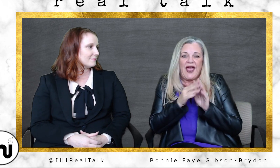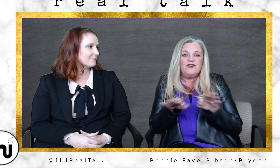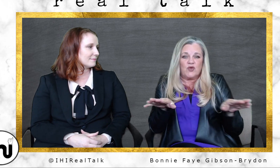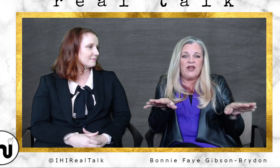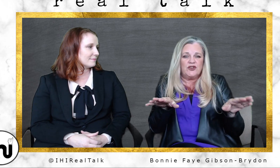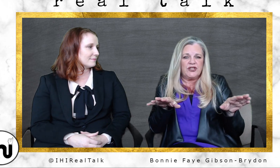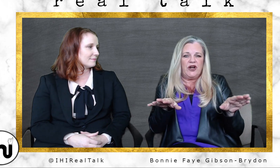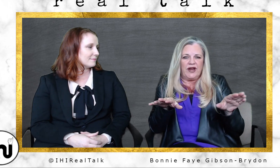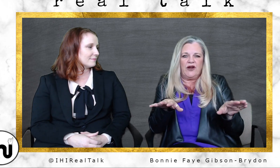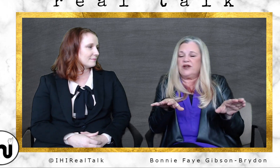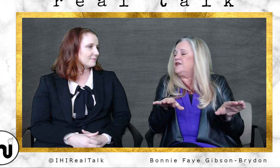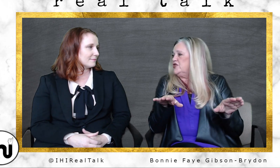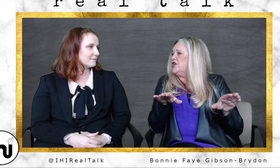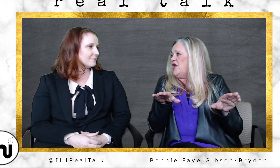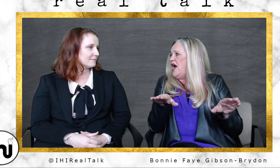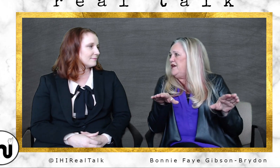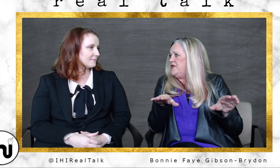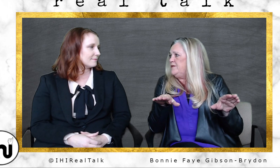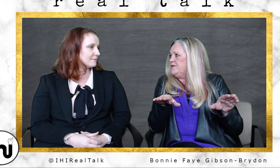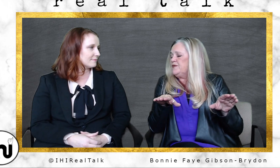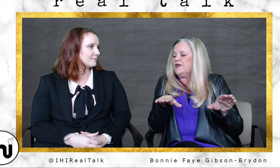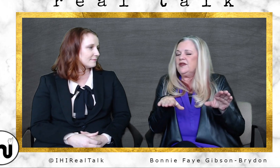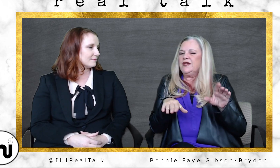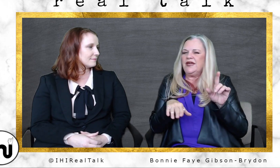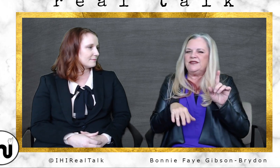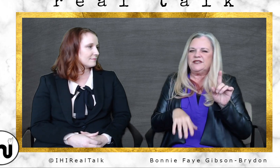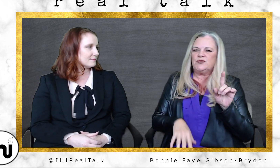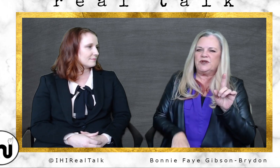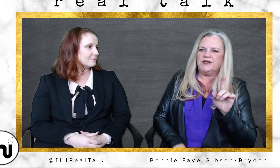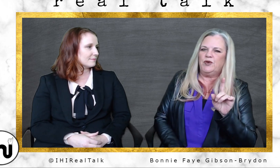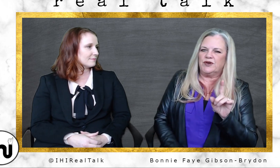trainers in our area, and there's a lot of them. And this is really important, I